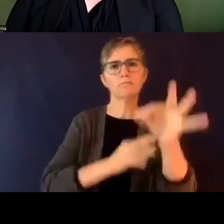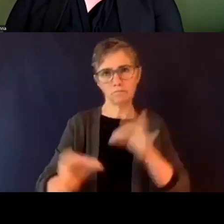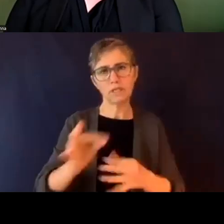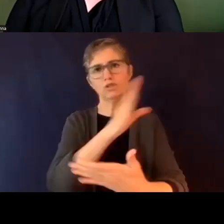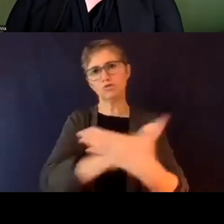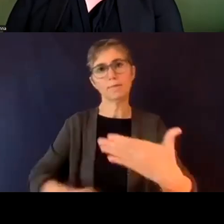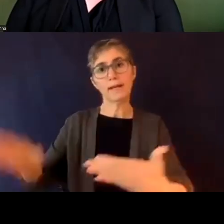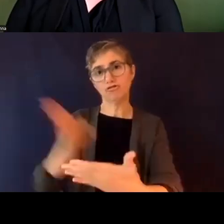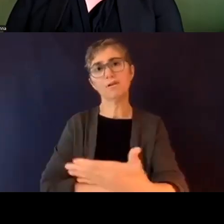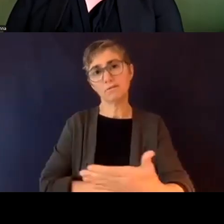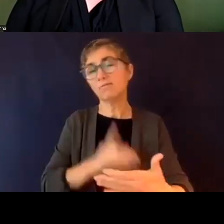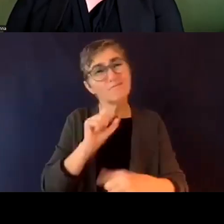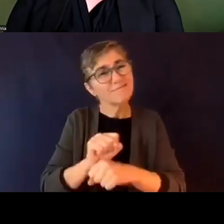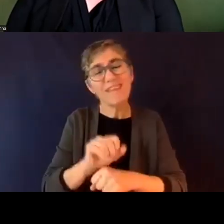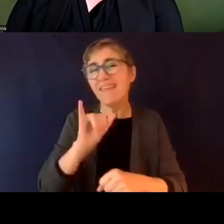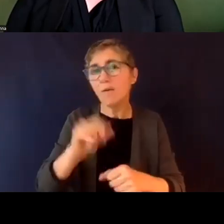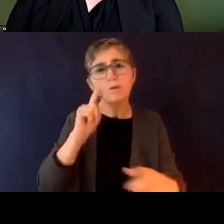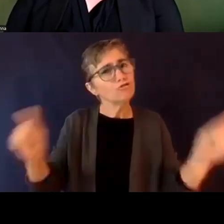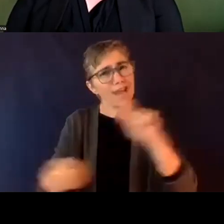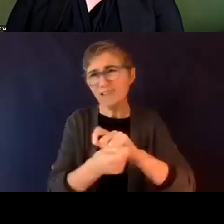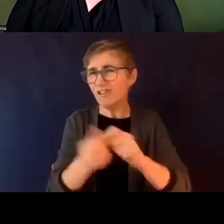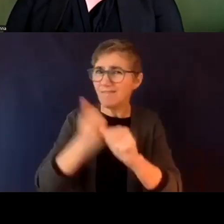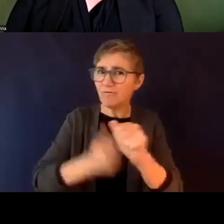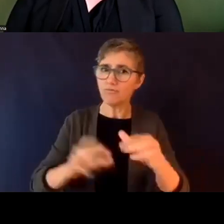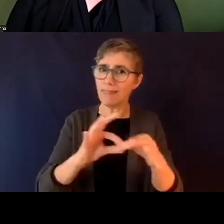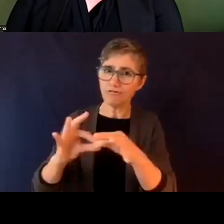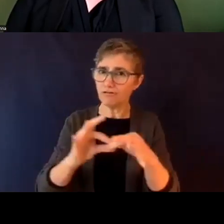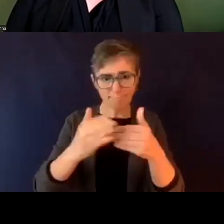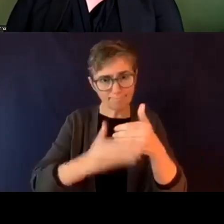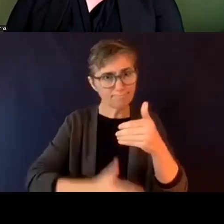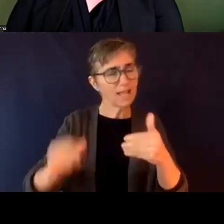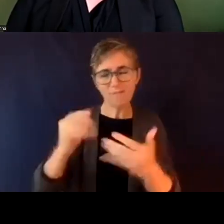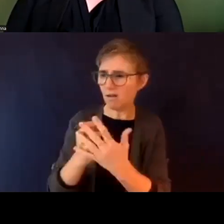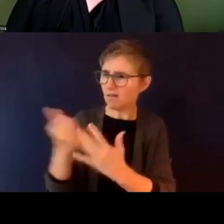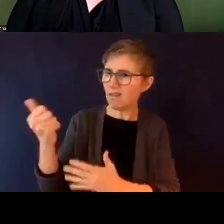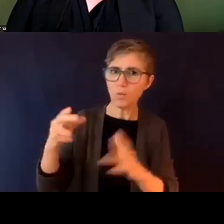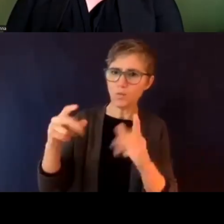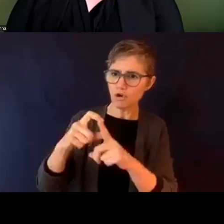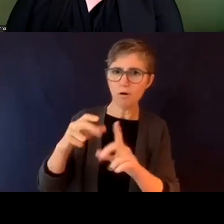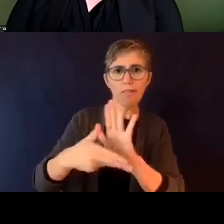have from now moving forward if you get rid of stigma and replace it with discrimination.